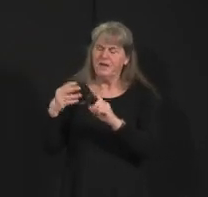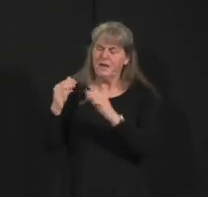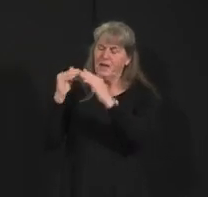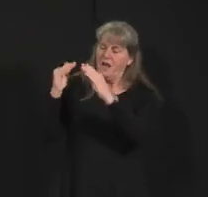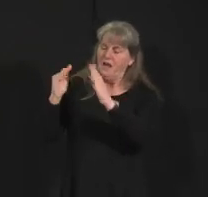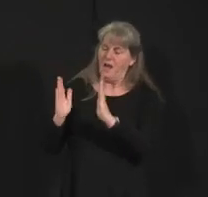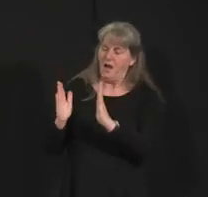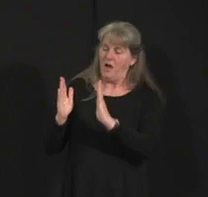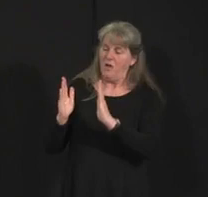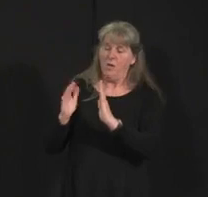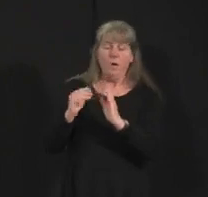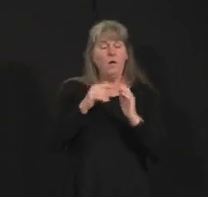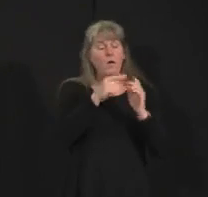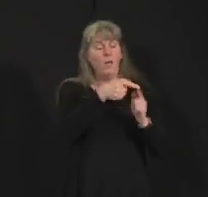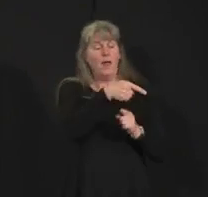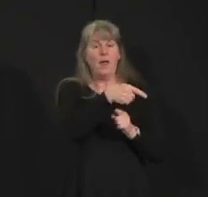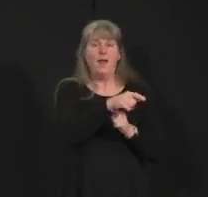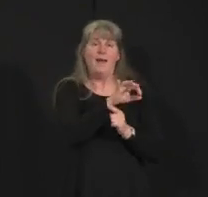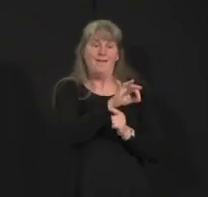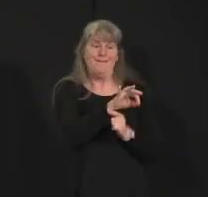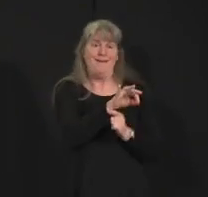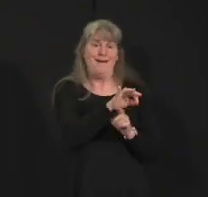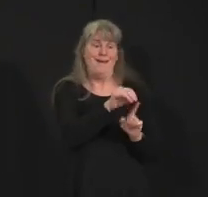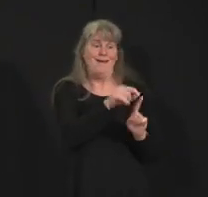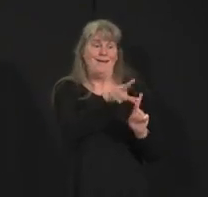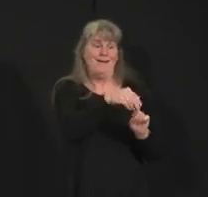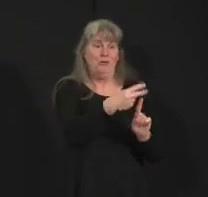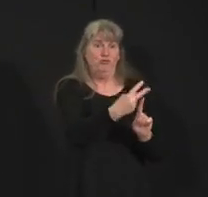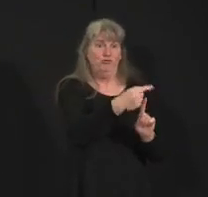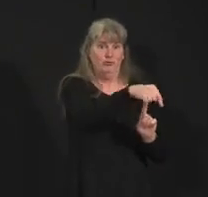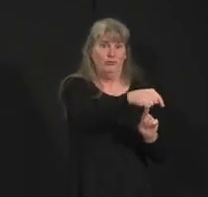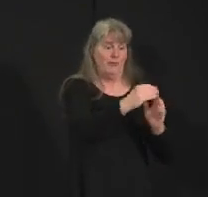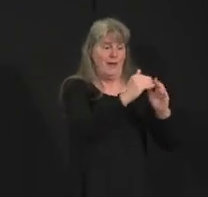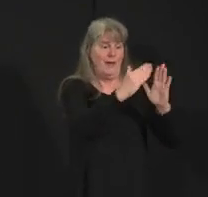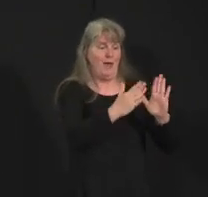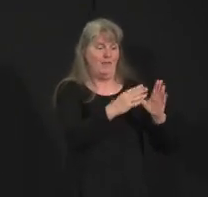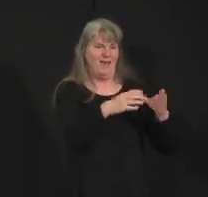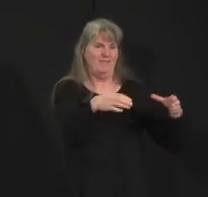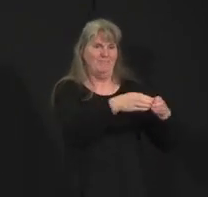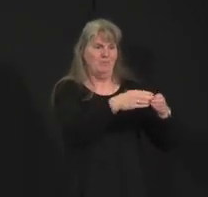hustled affected isolated immediately after the ninth case returned to international travel?